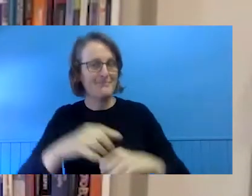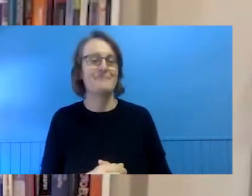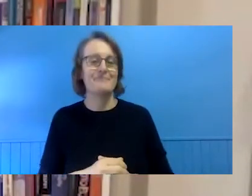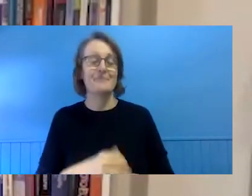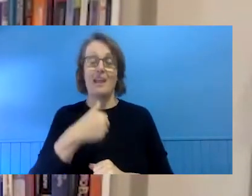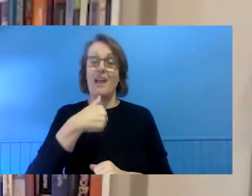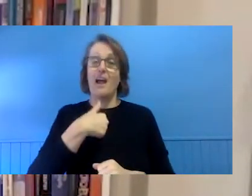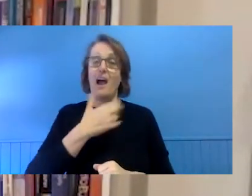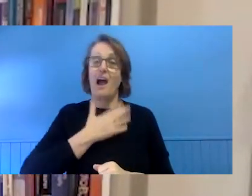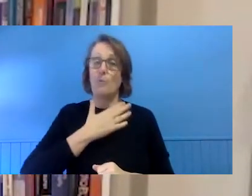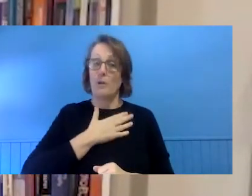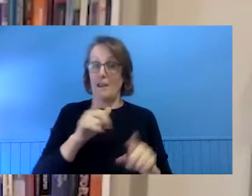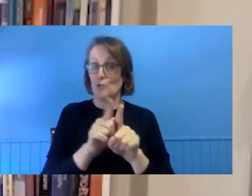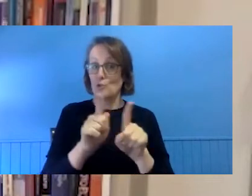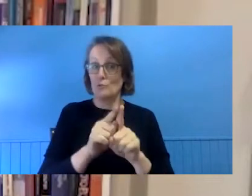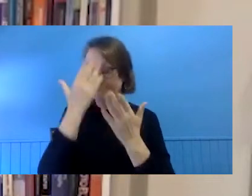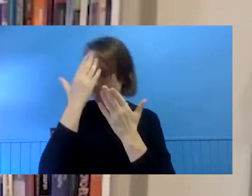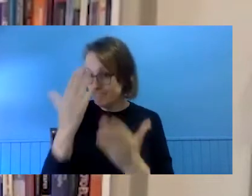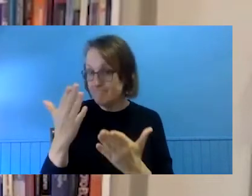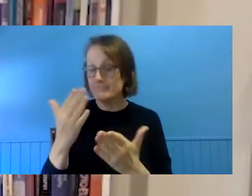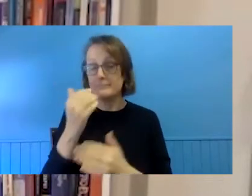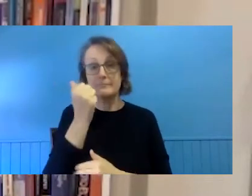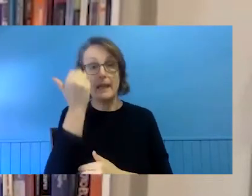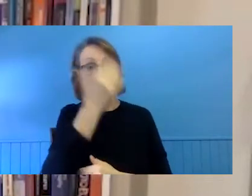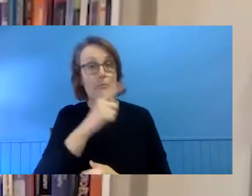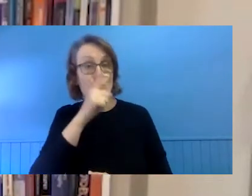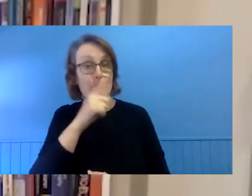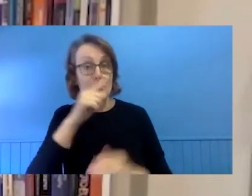like to pay my respects to Aboriginal and Torres Strait